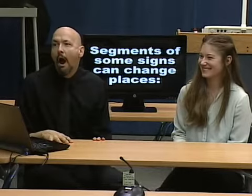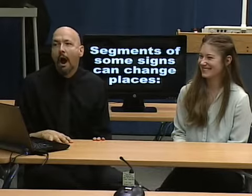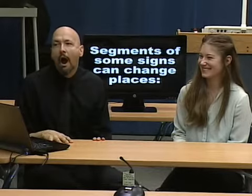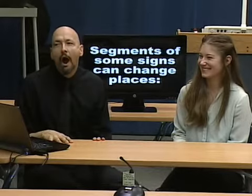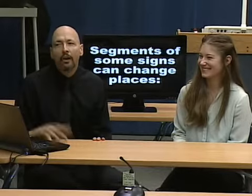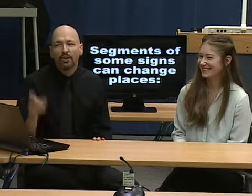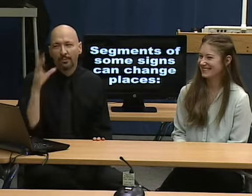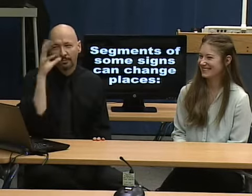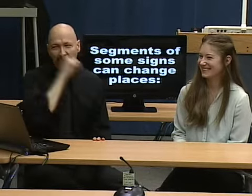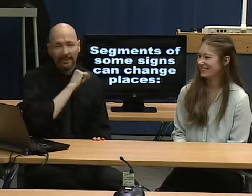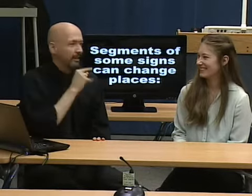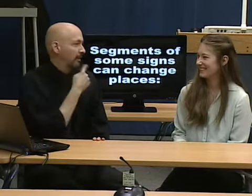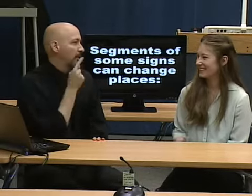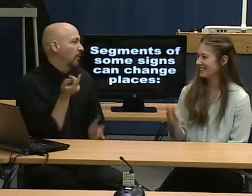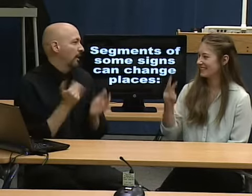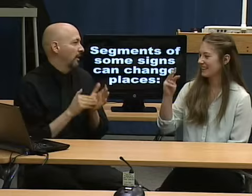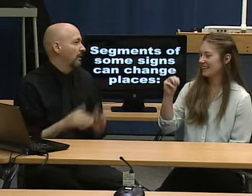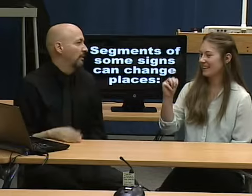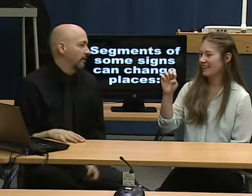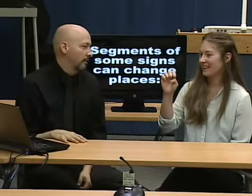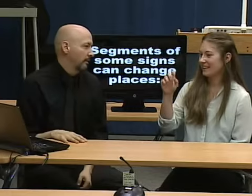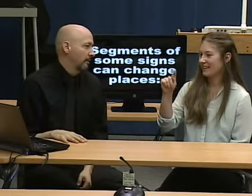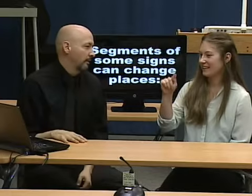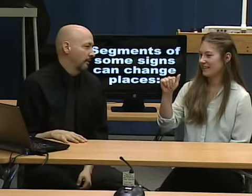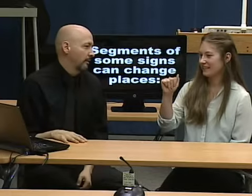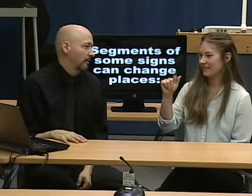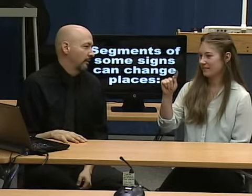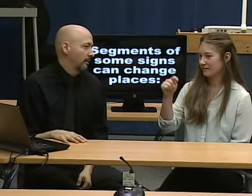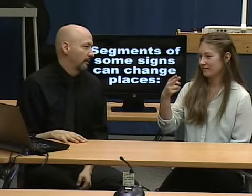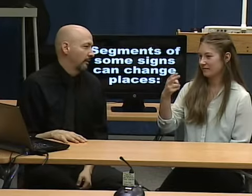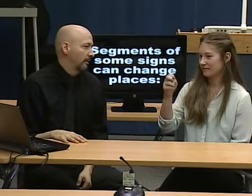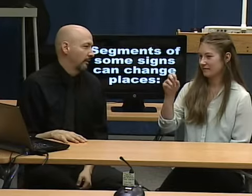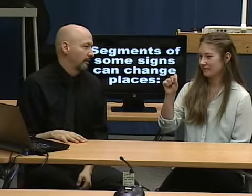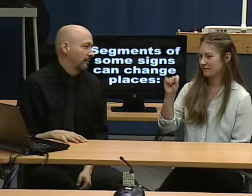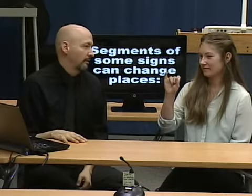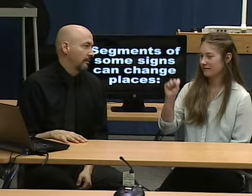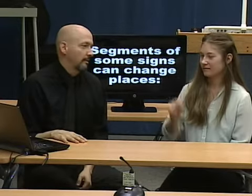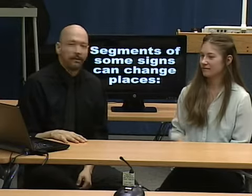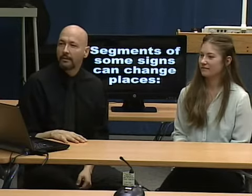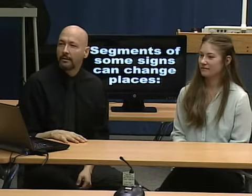Aww, you missed it. Will you tell her again? M-E-T-A-T-H-E-S-I-S